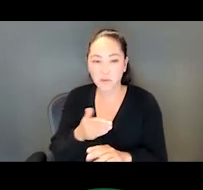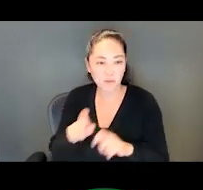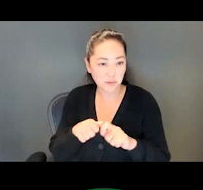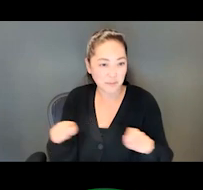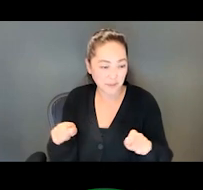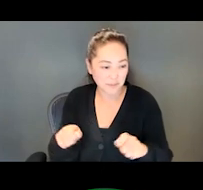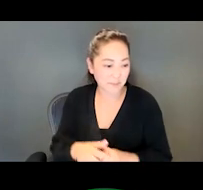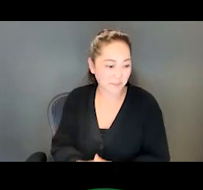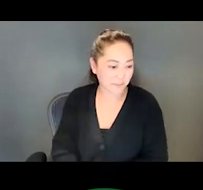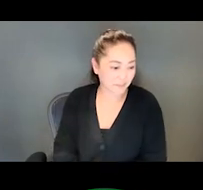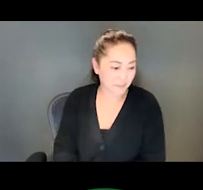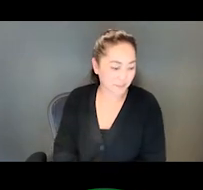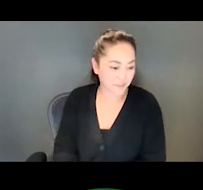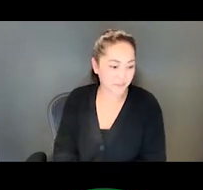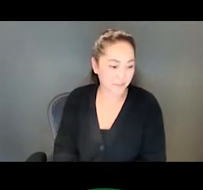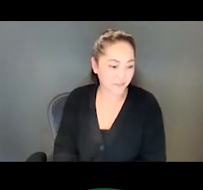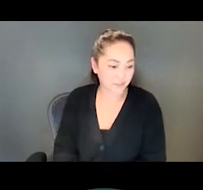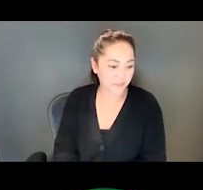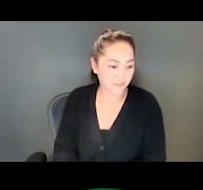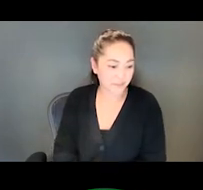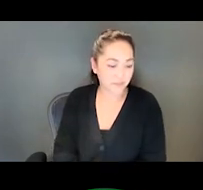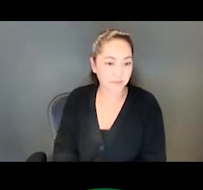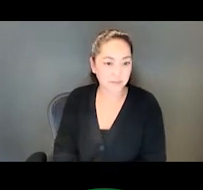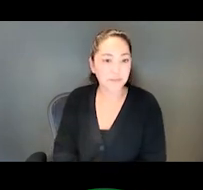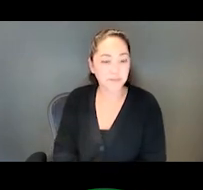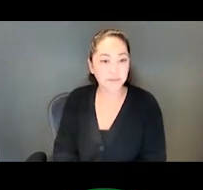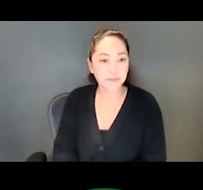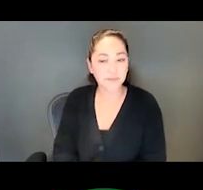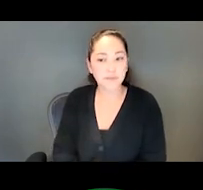strength and partnerships and communication which we've all already touched on.